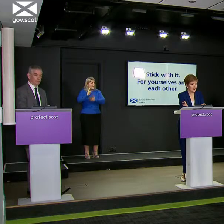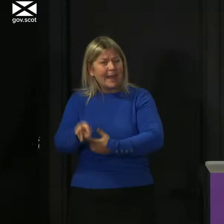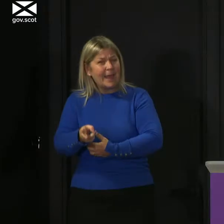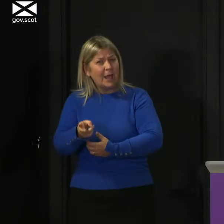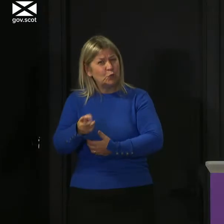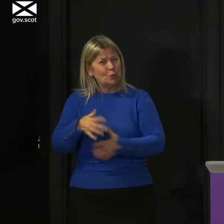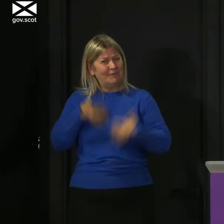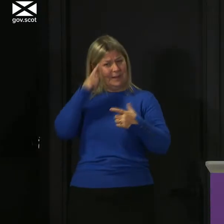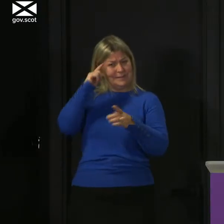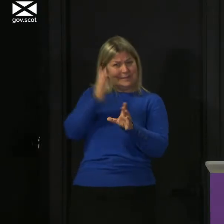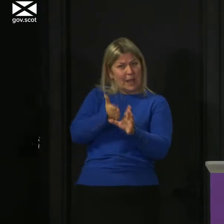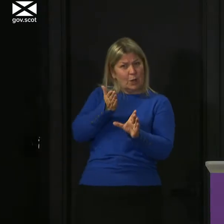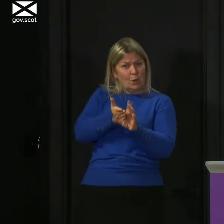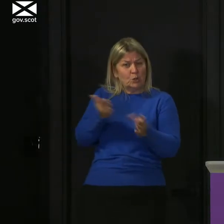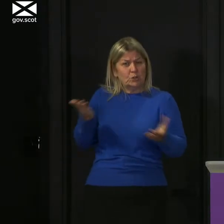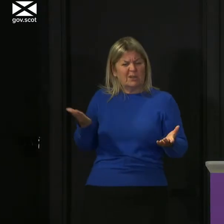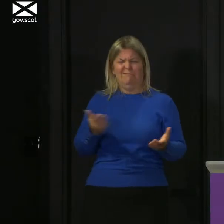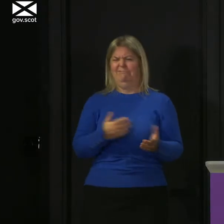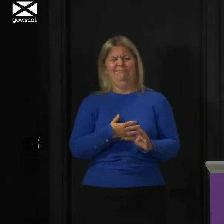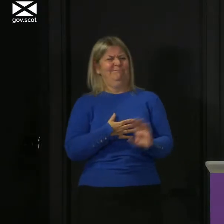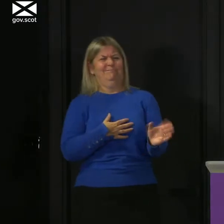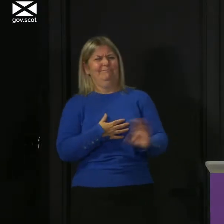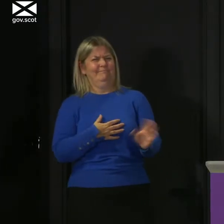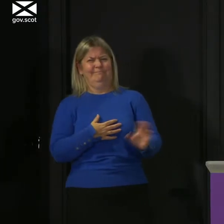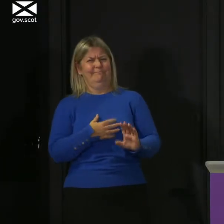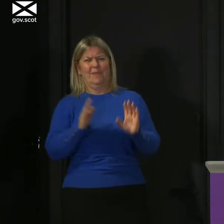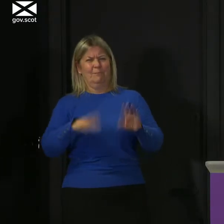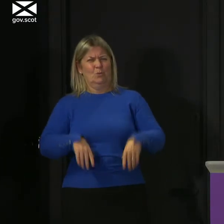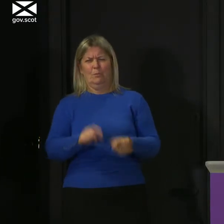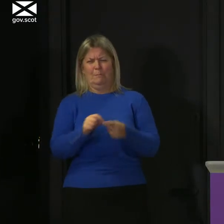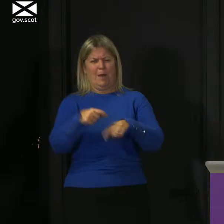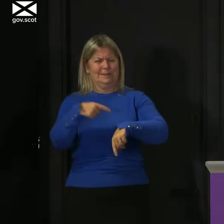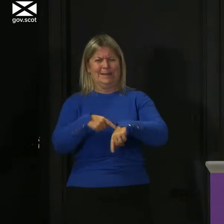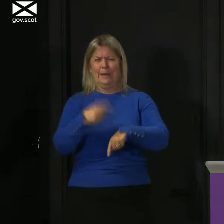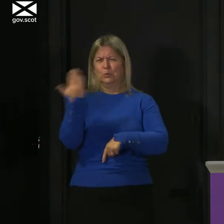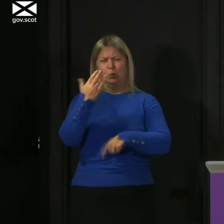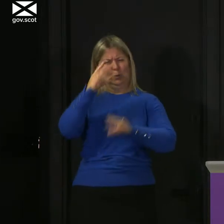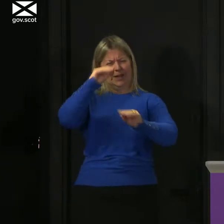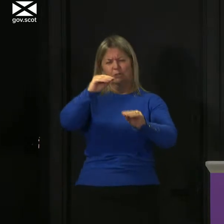I have no proposal to switch children to part-time schooling. Let me be very clear about that,